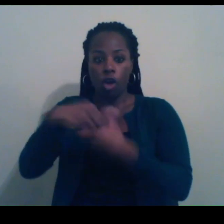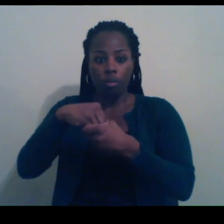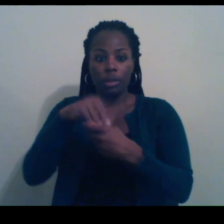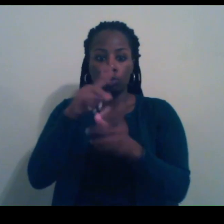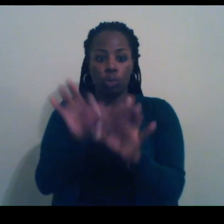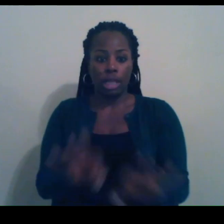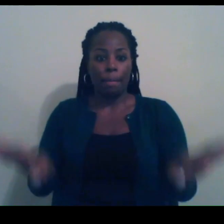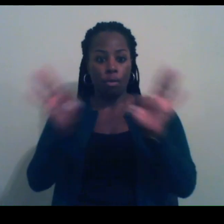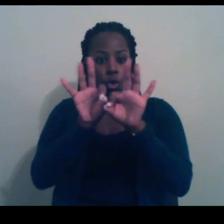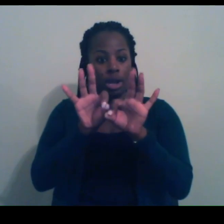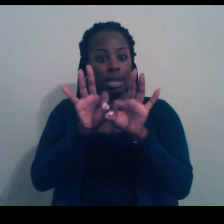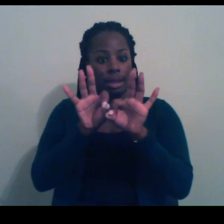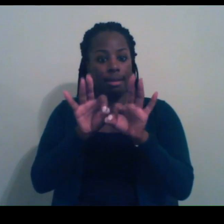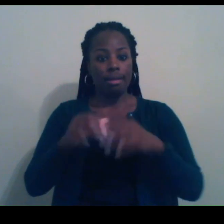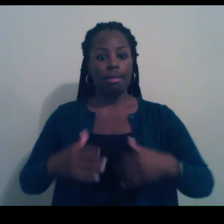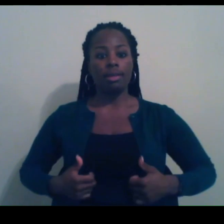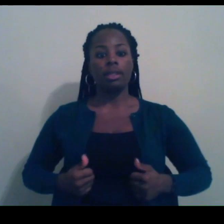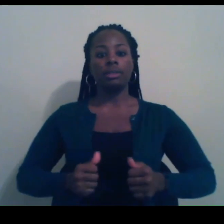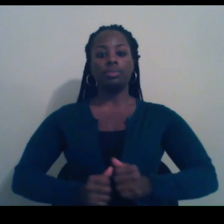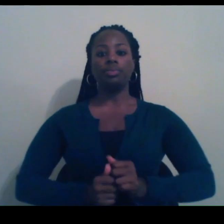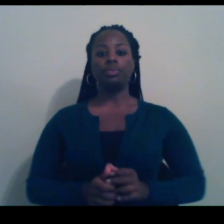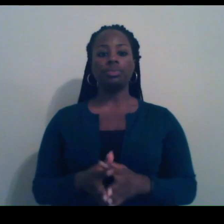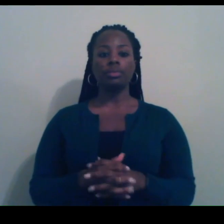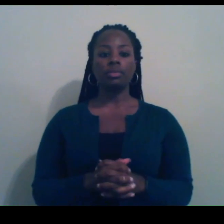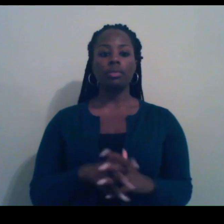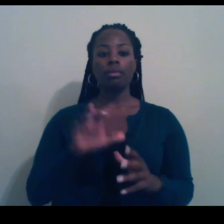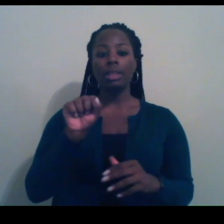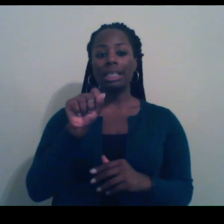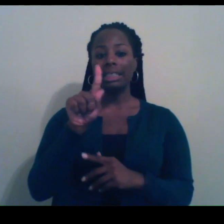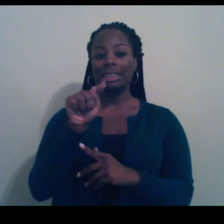something I learned I learned along the way is that when we have cases that